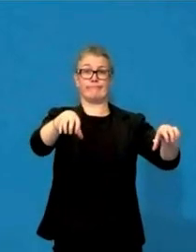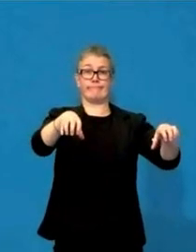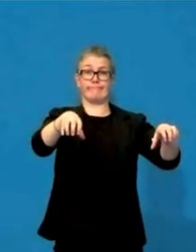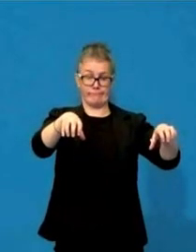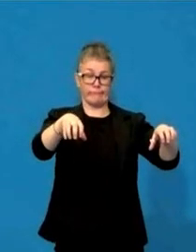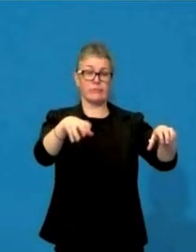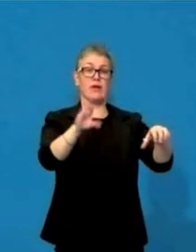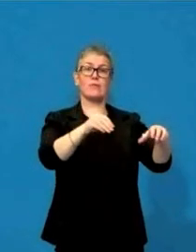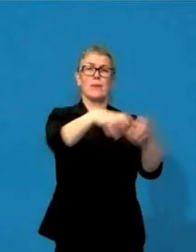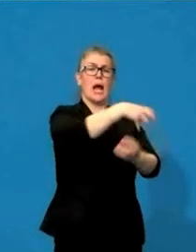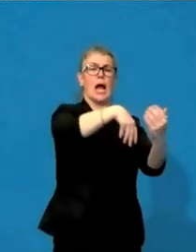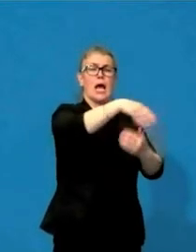it needs to be visual.